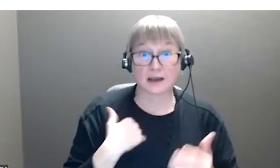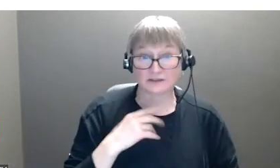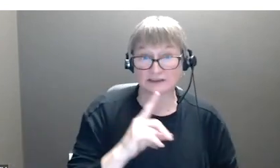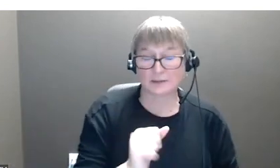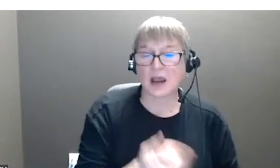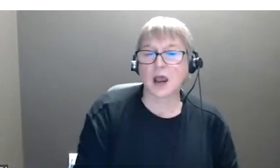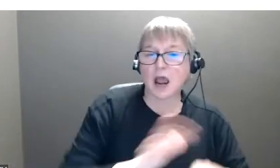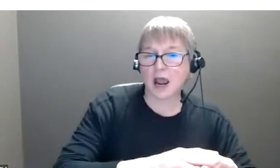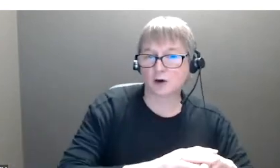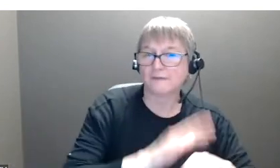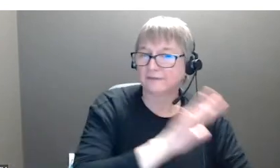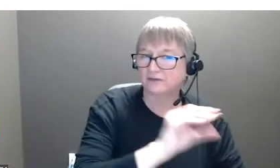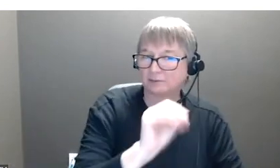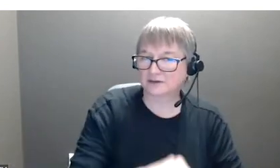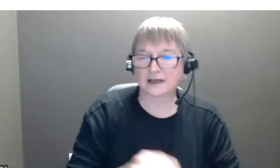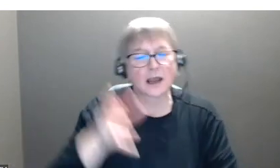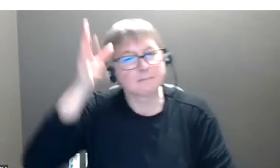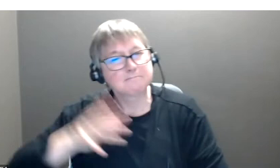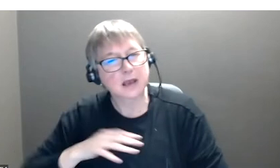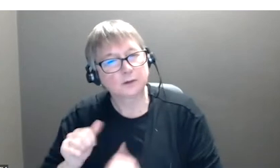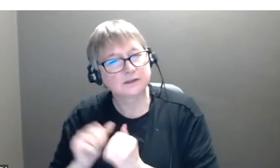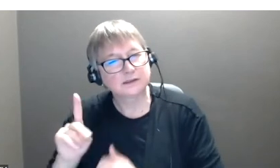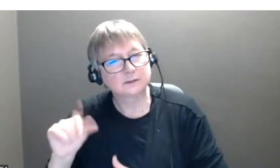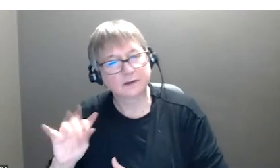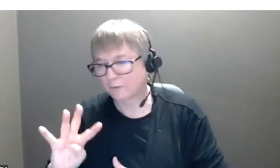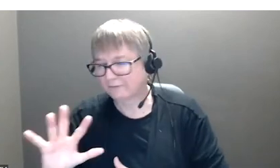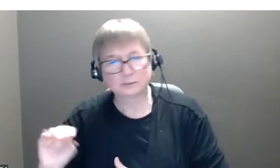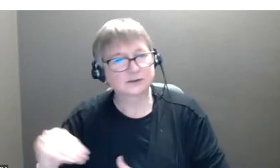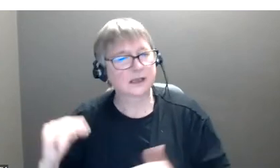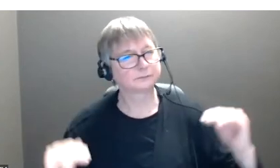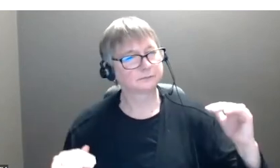as per the results from the Canadian Study on Disability. So, this program is tailored to the